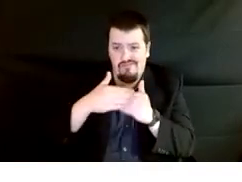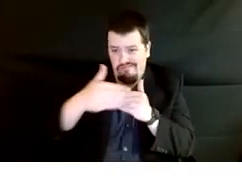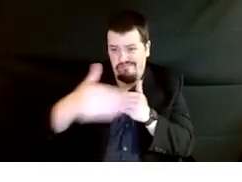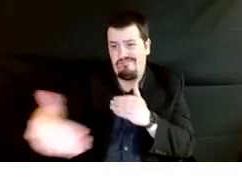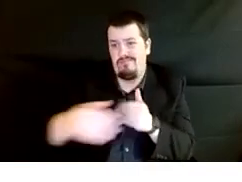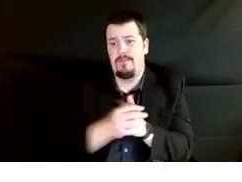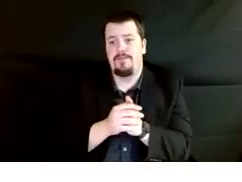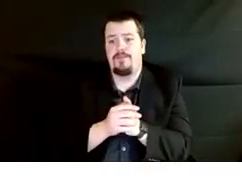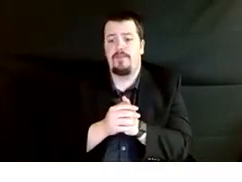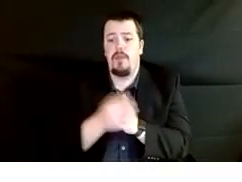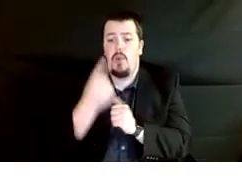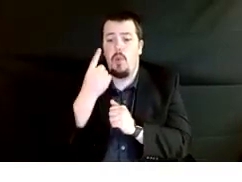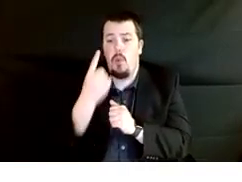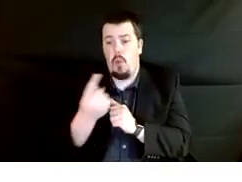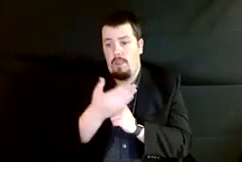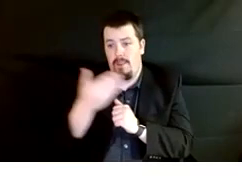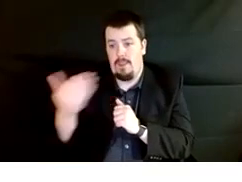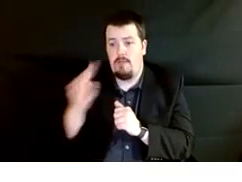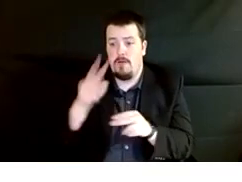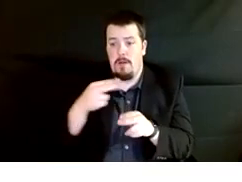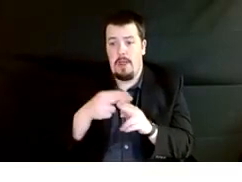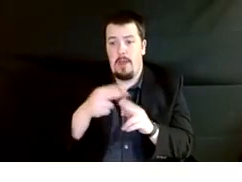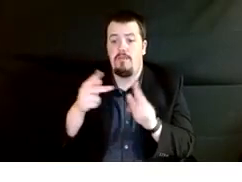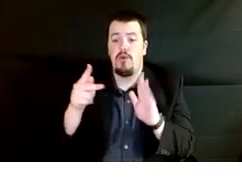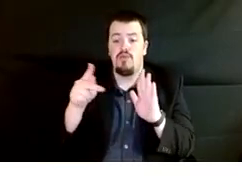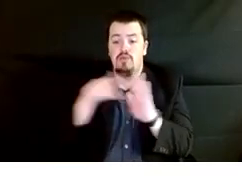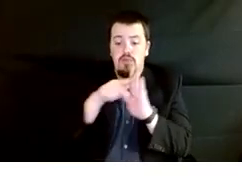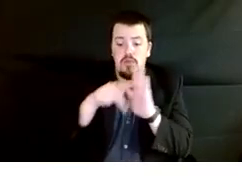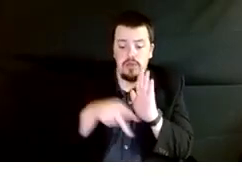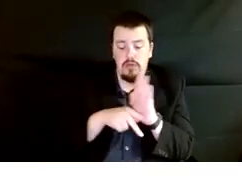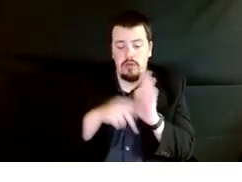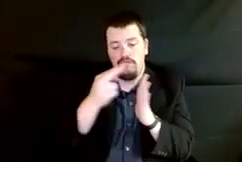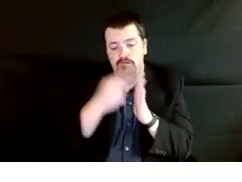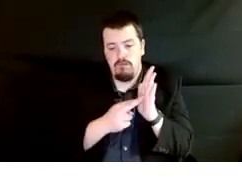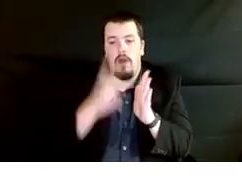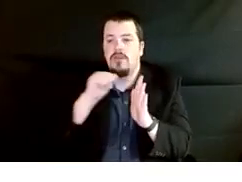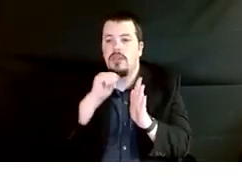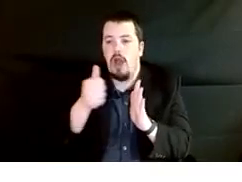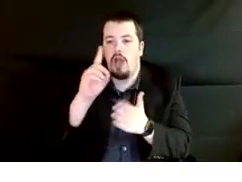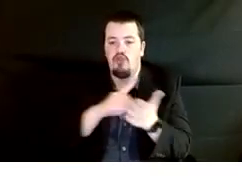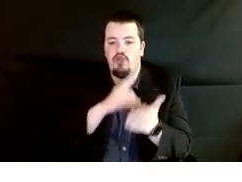that it talks about is the principles to assist in non-discrimination obligations and it makes sure